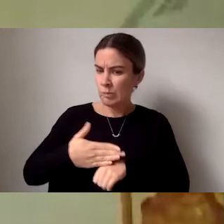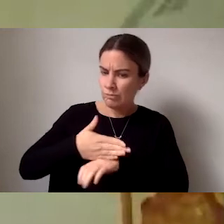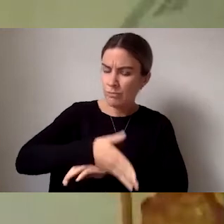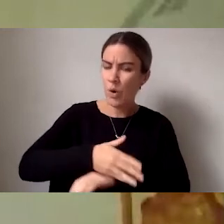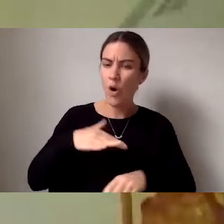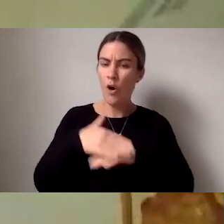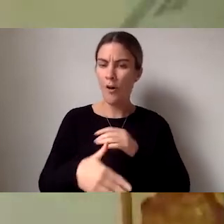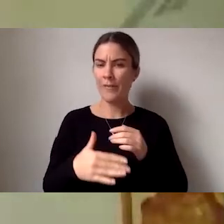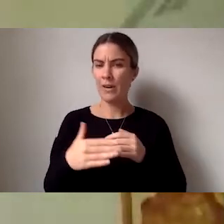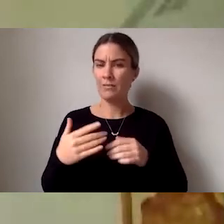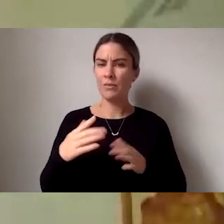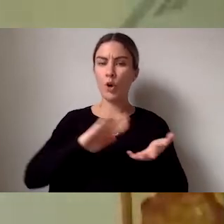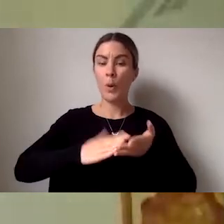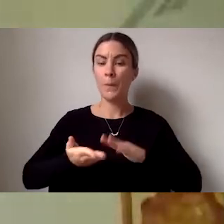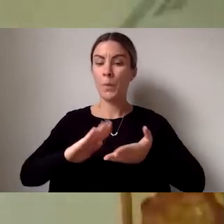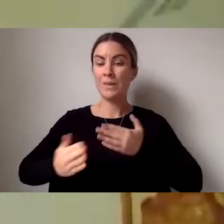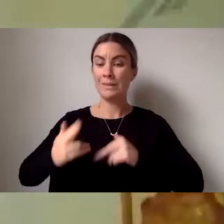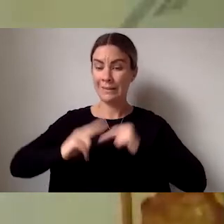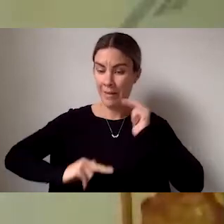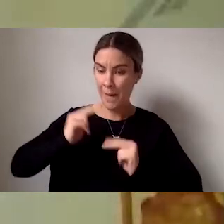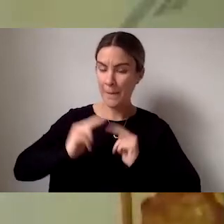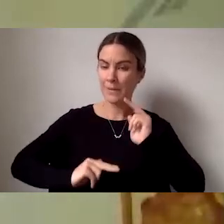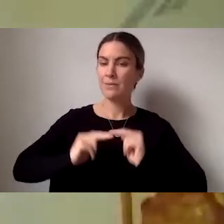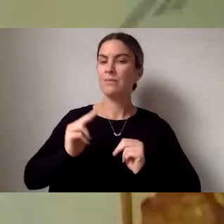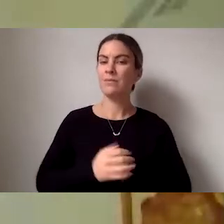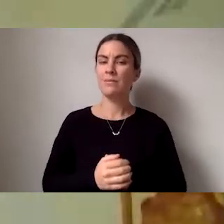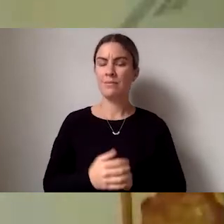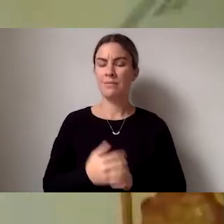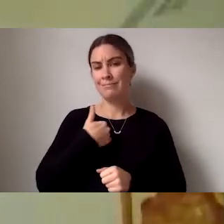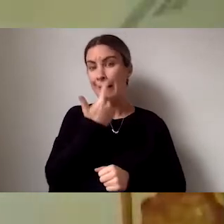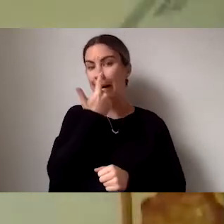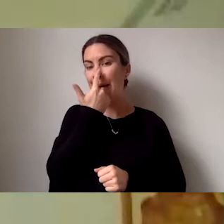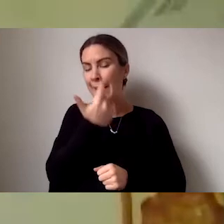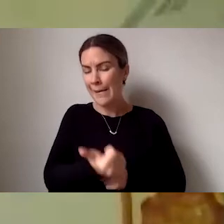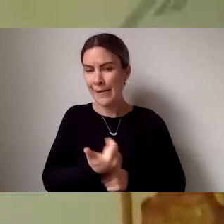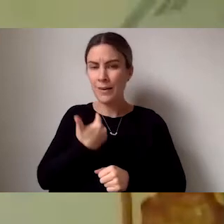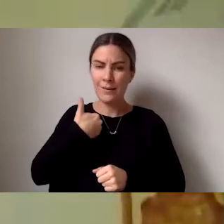I have had the pleasure of knowing Vincent and his work for some time. And he creates safe spaces to have difficult